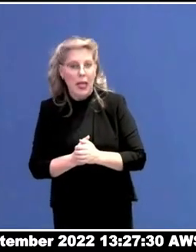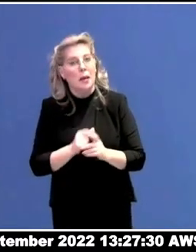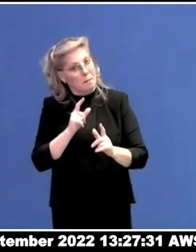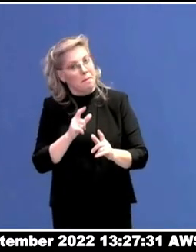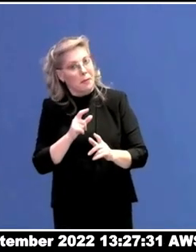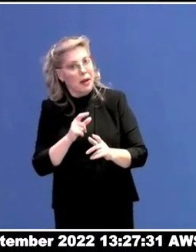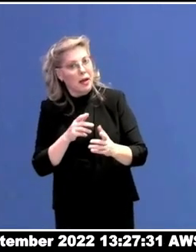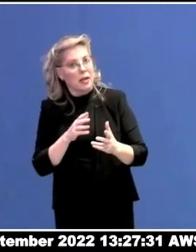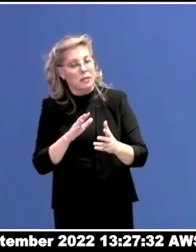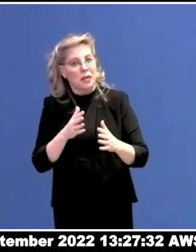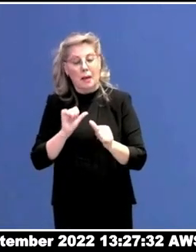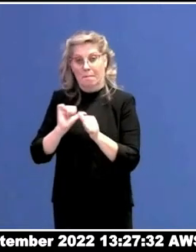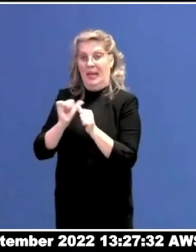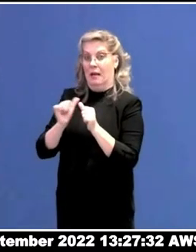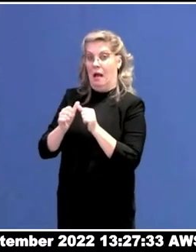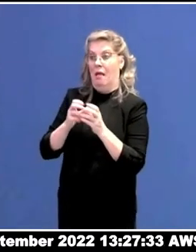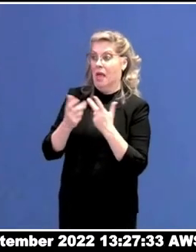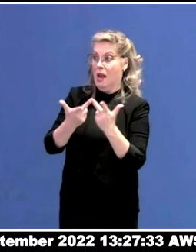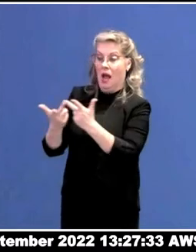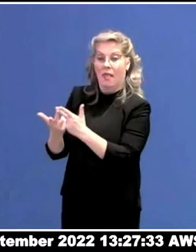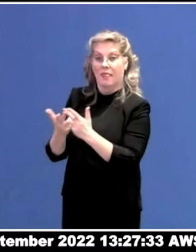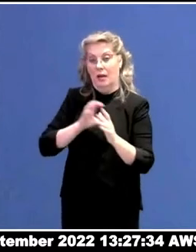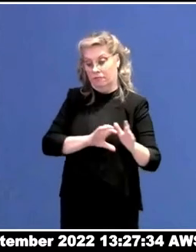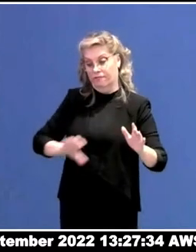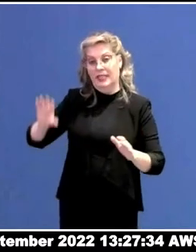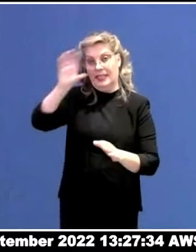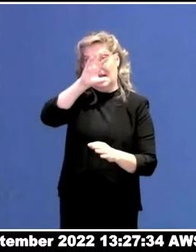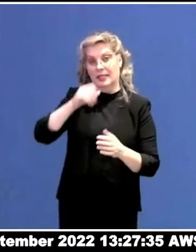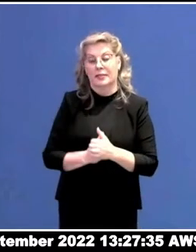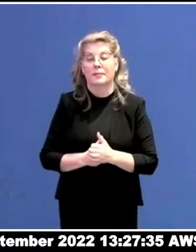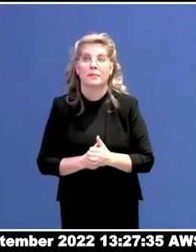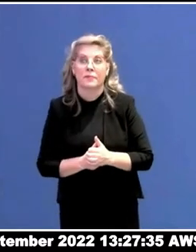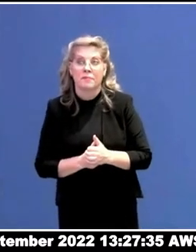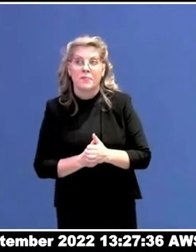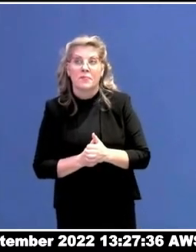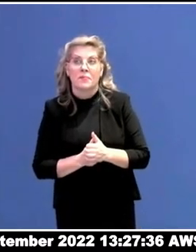can be picked up from different states to apply a model that is more recovery-oriented,